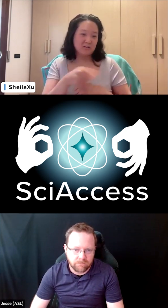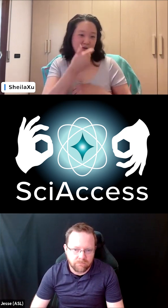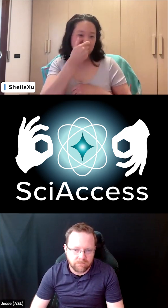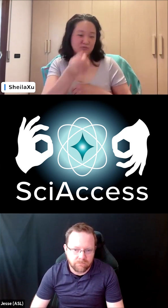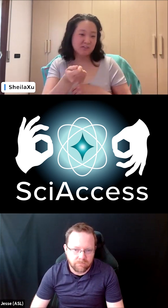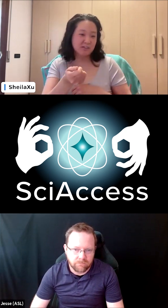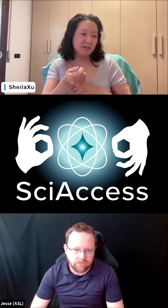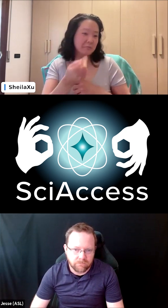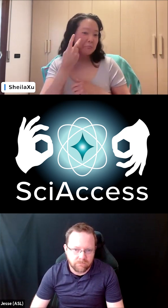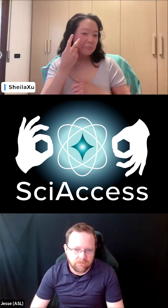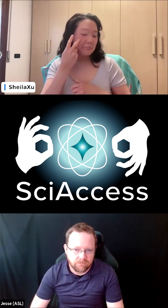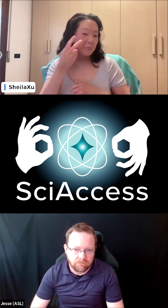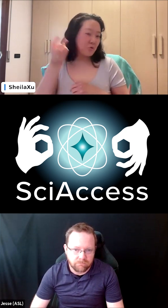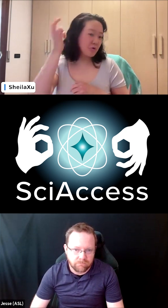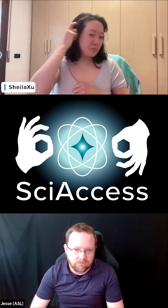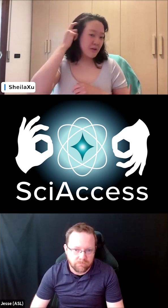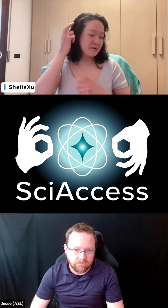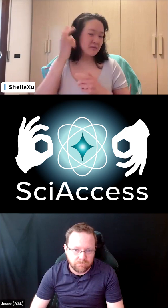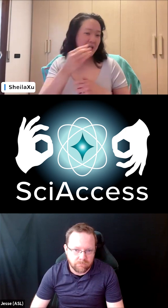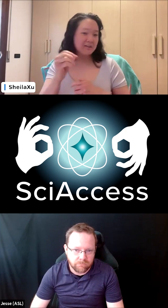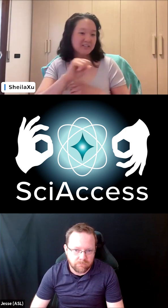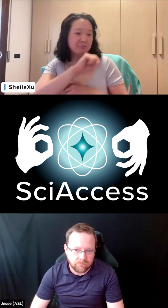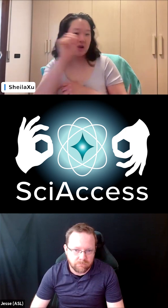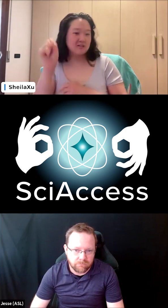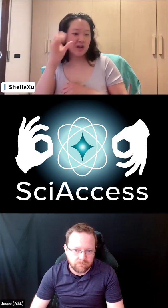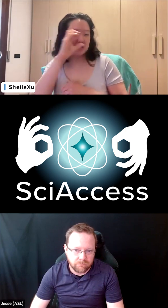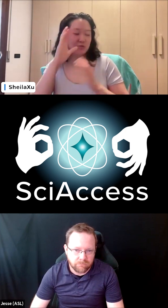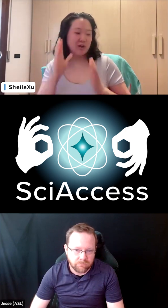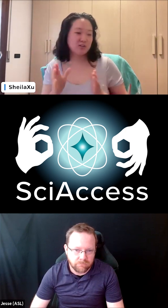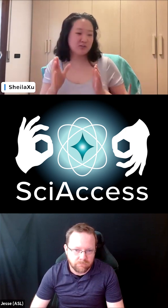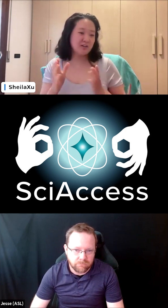design and then actual real implementation if you have